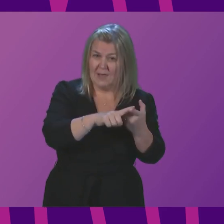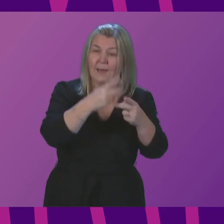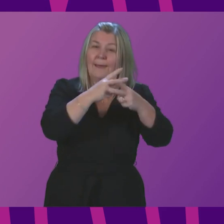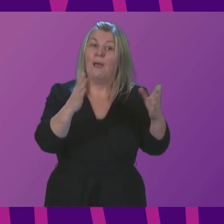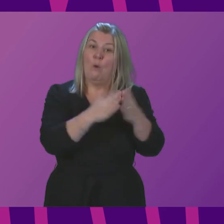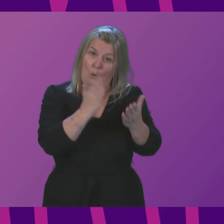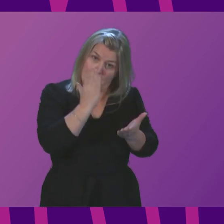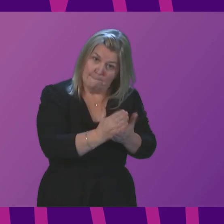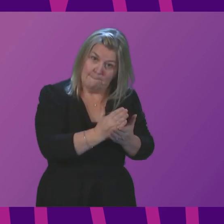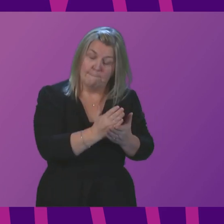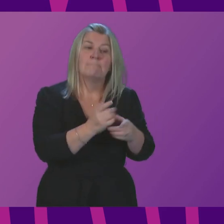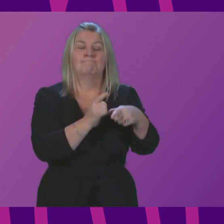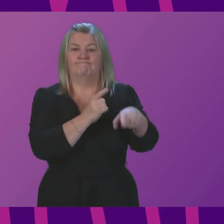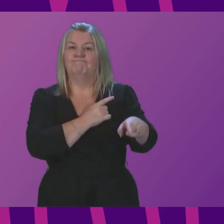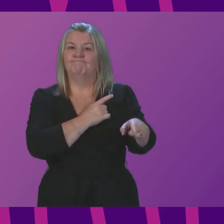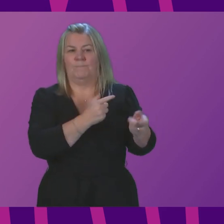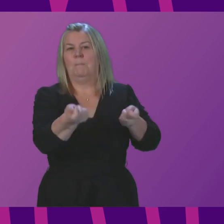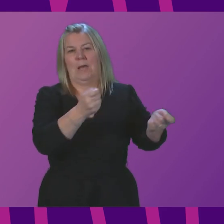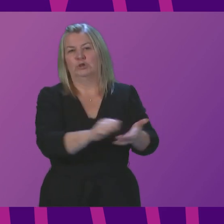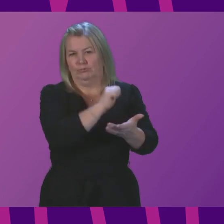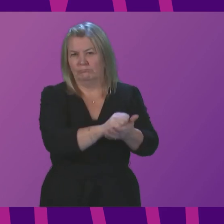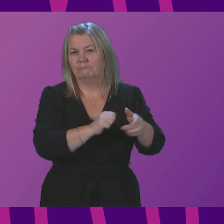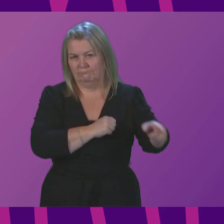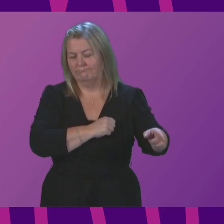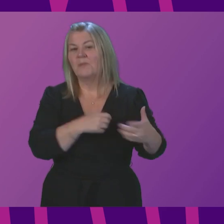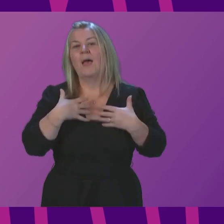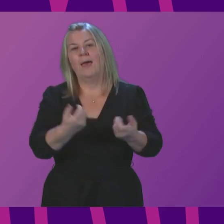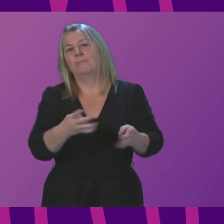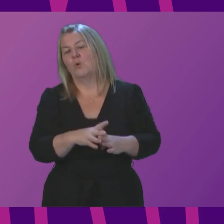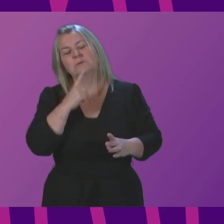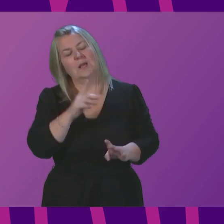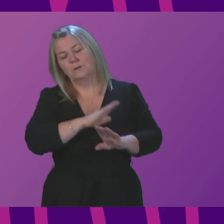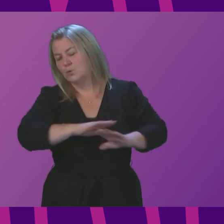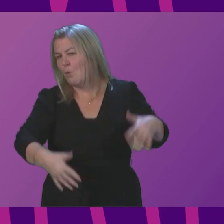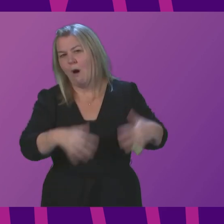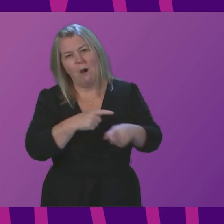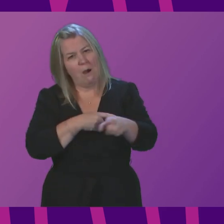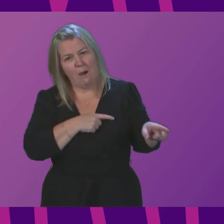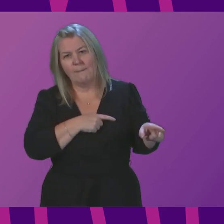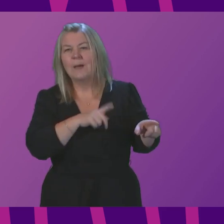the health board gave an assurance to us at the time that no harm was caused. All the